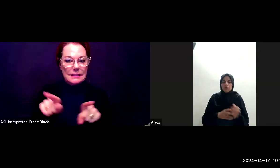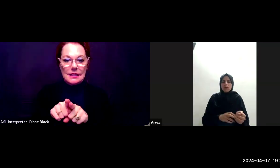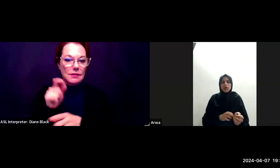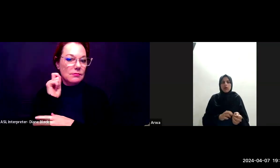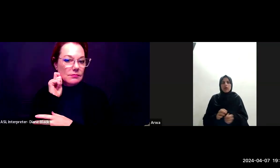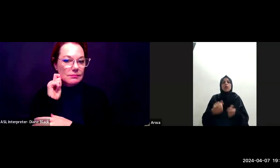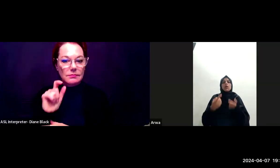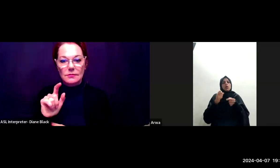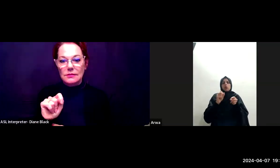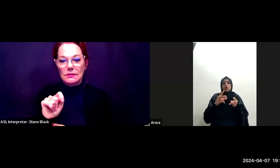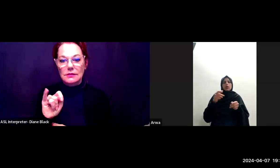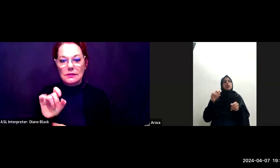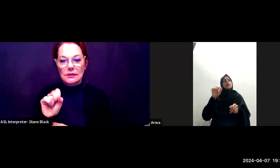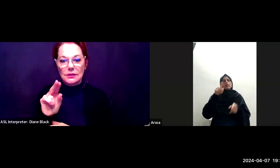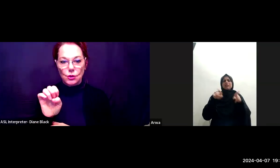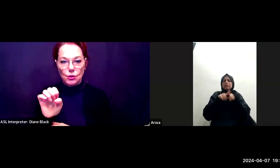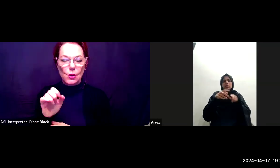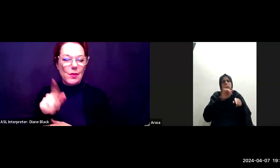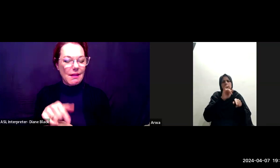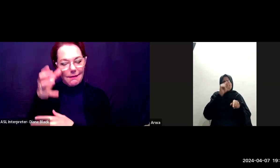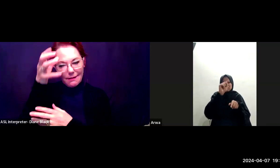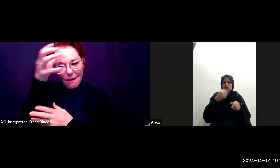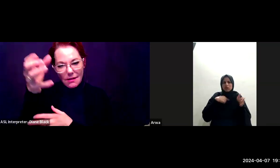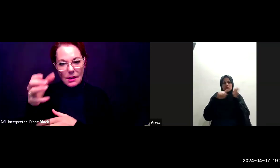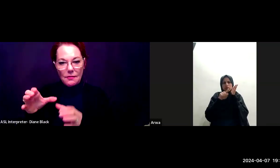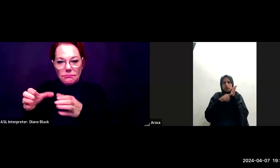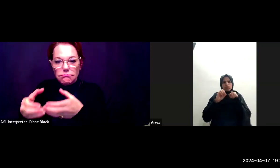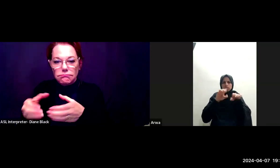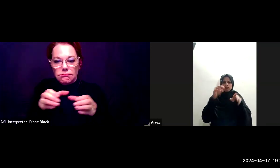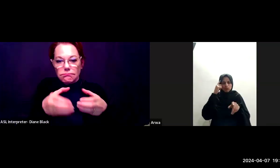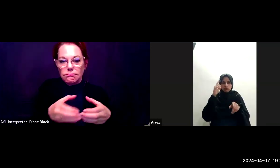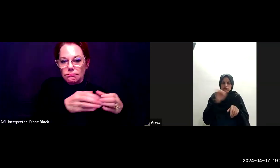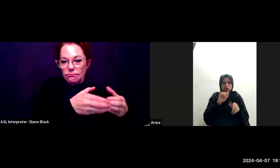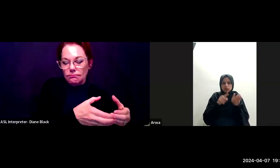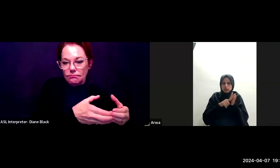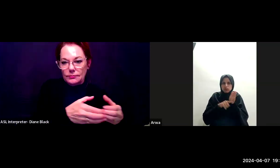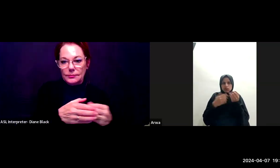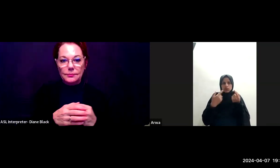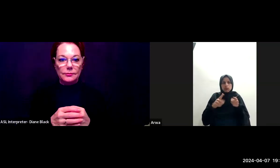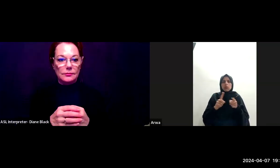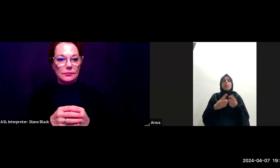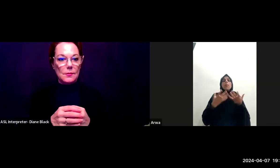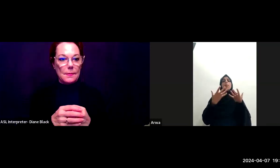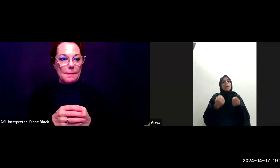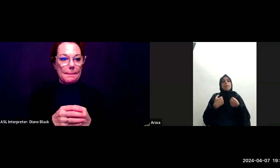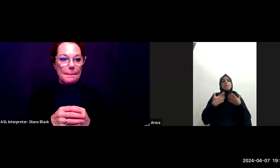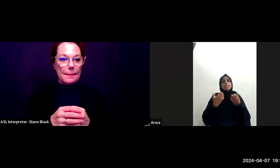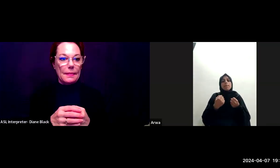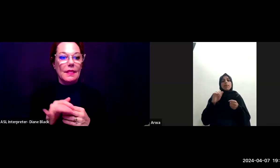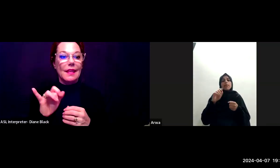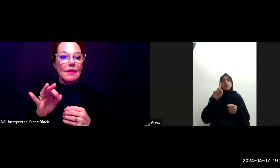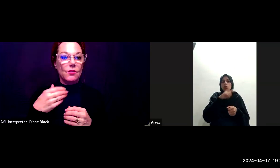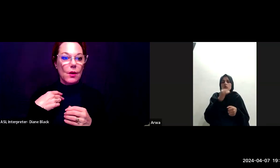these are like compartments and you can have a wrong DNA copy in one of the compartment.